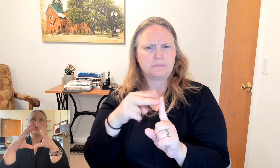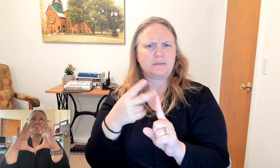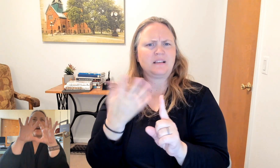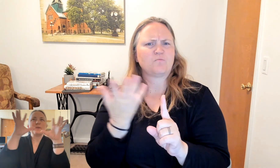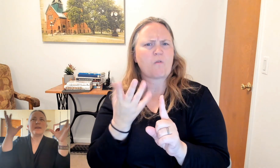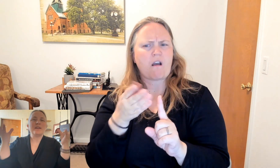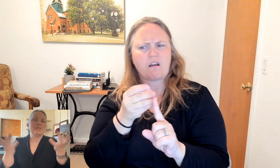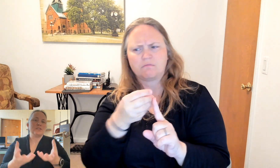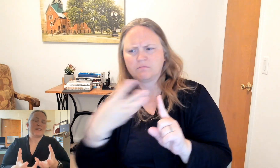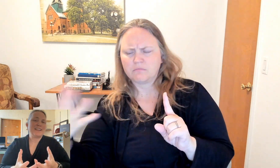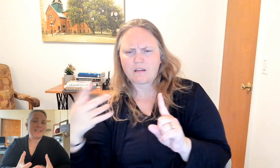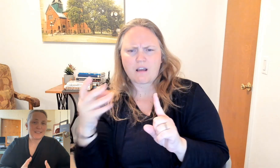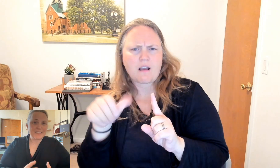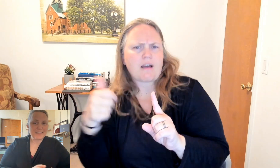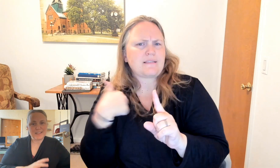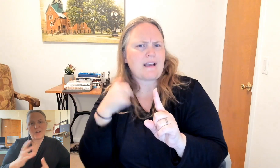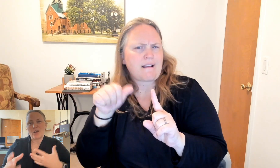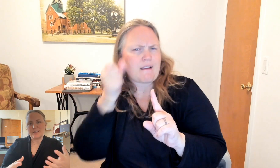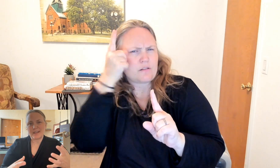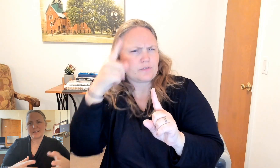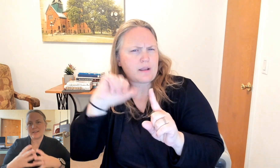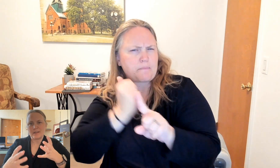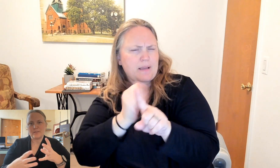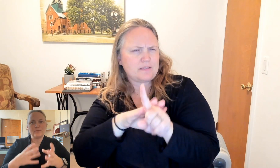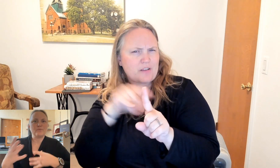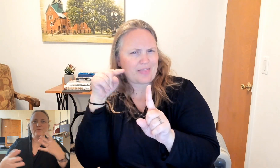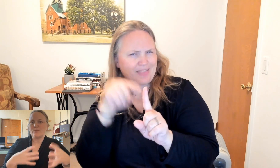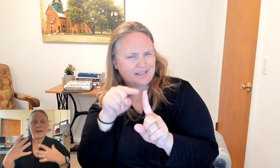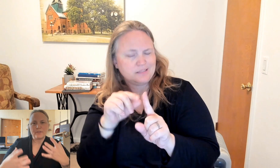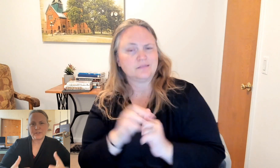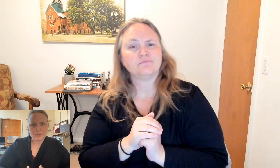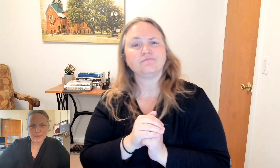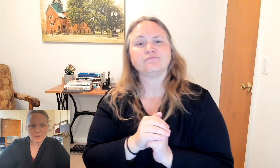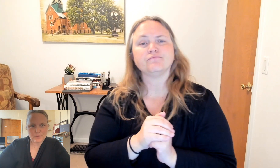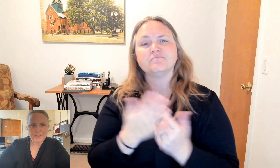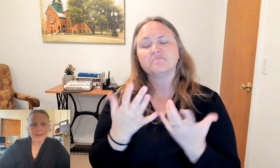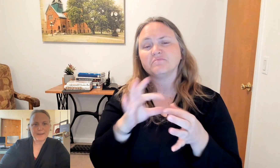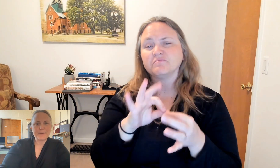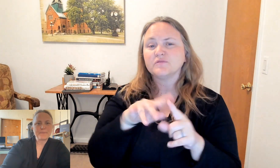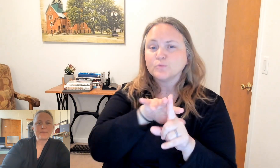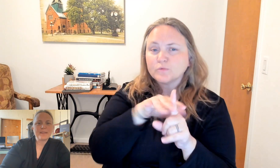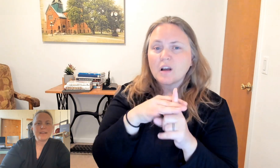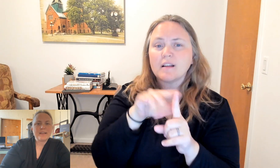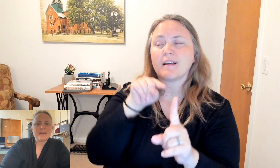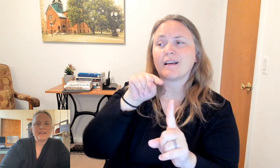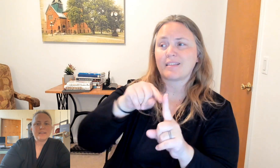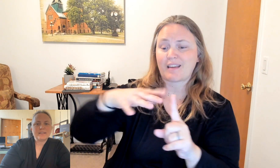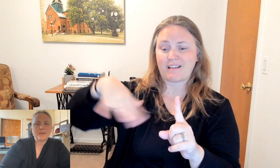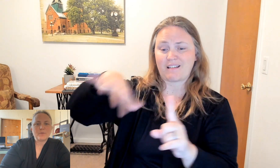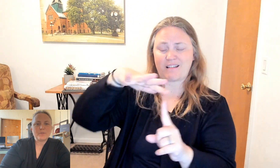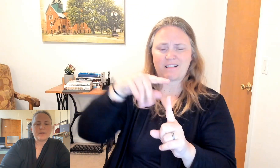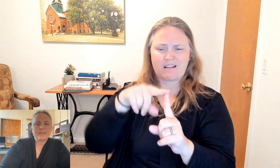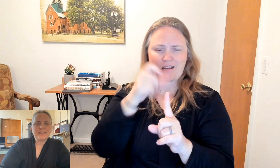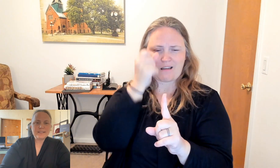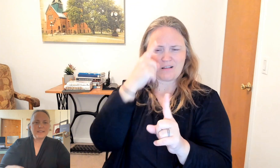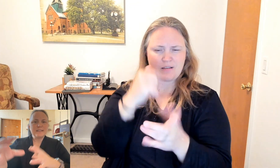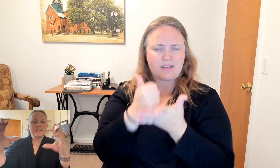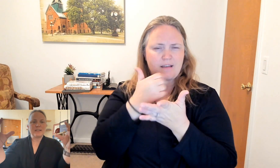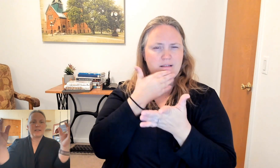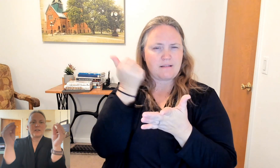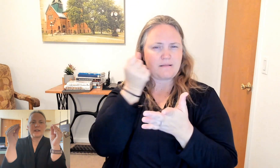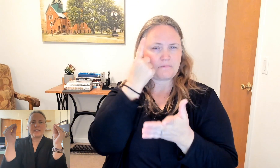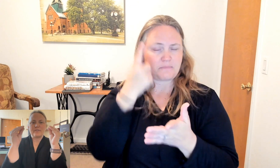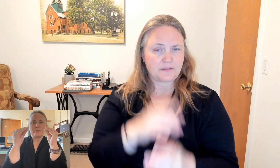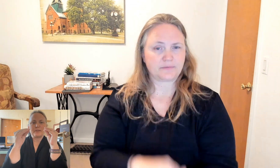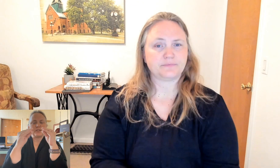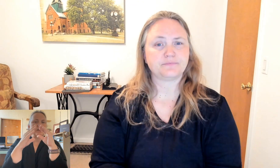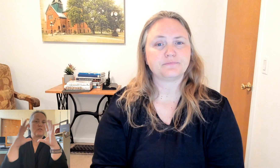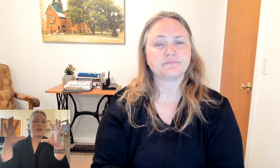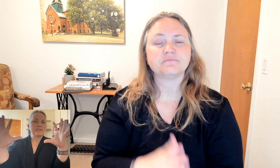So how do we understand So this is integrating information across